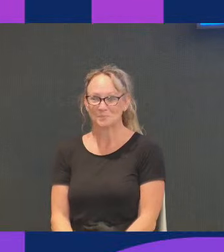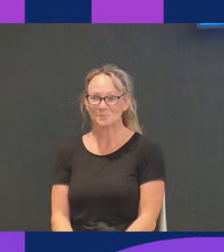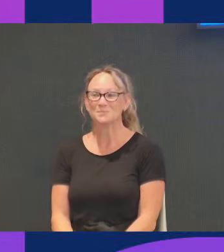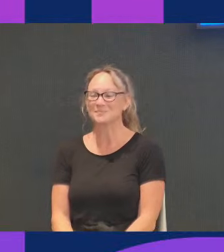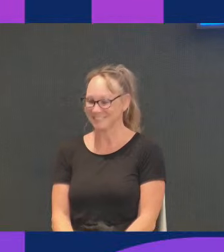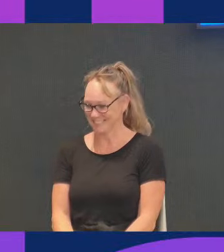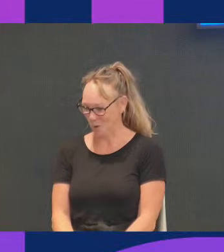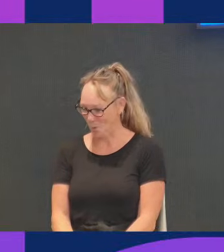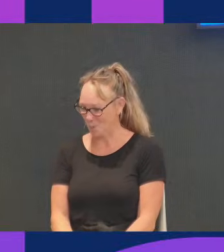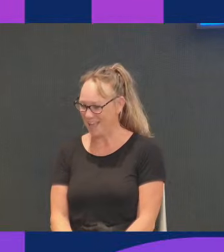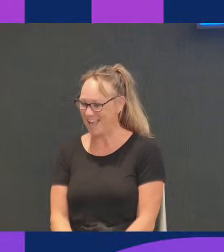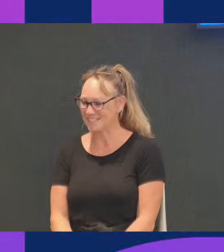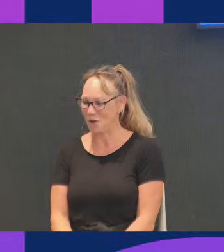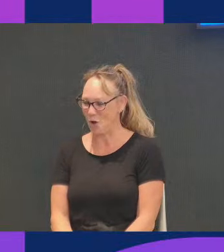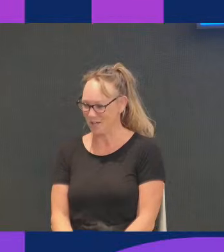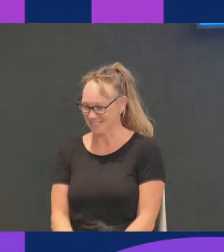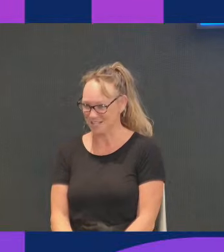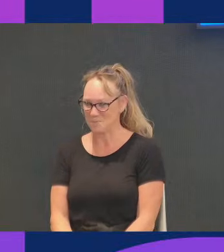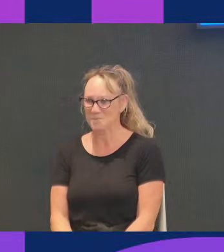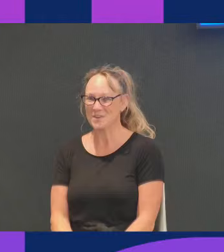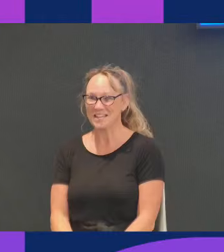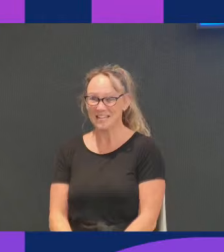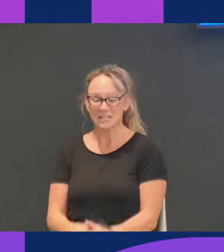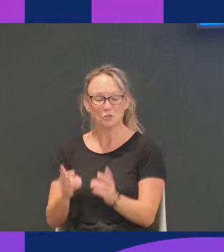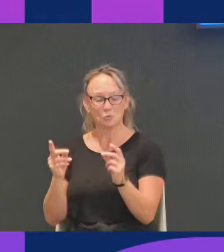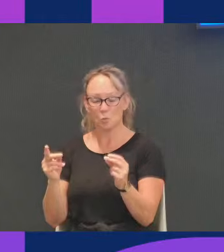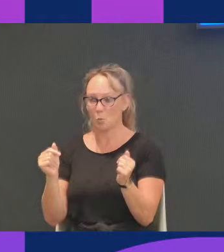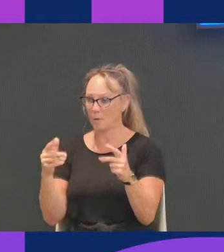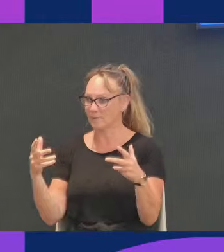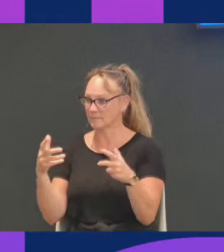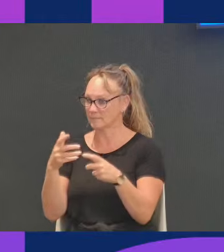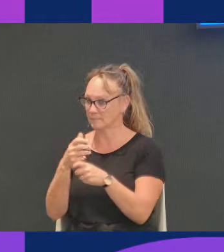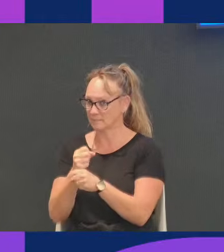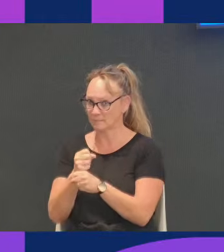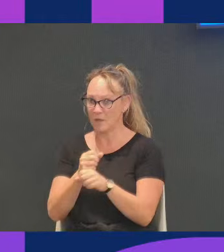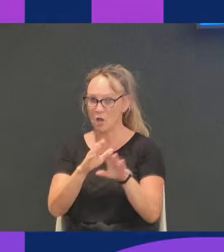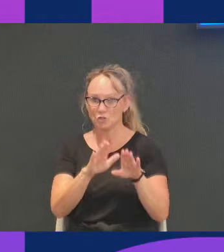Perfect. Thank you. this is just a quick overview of the children services levy and the process to